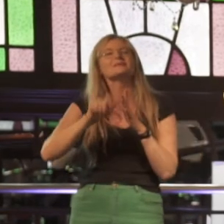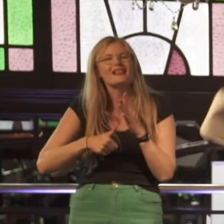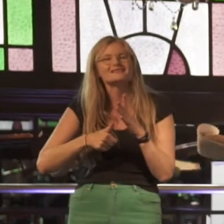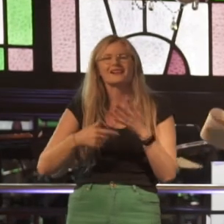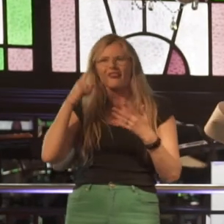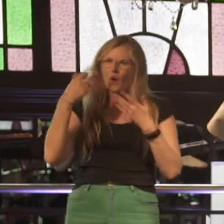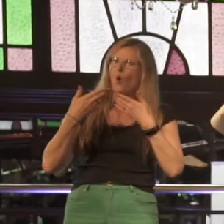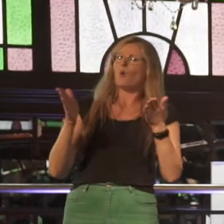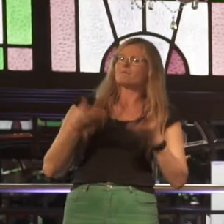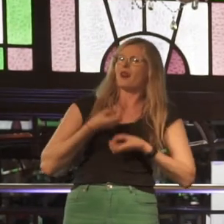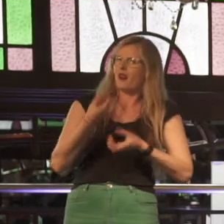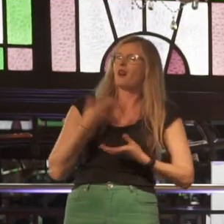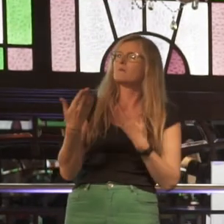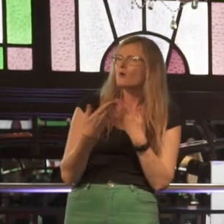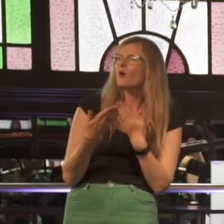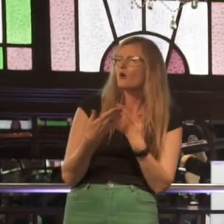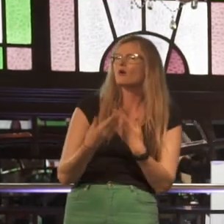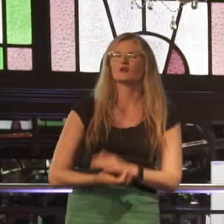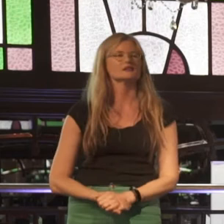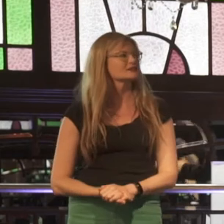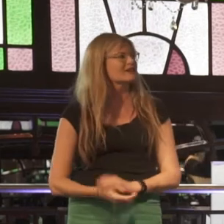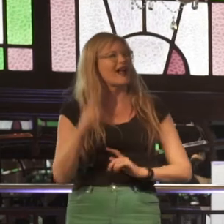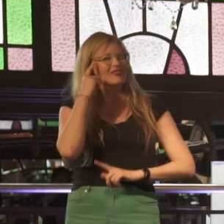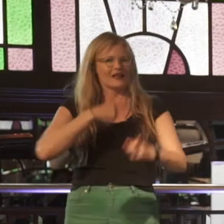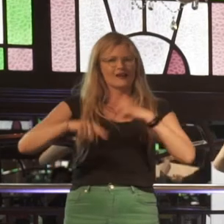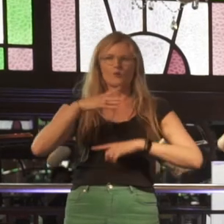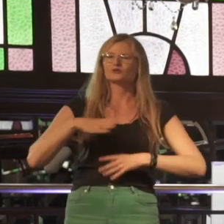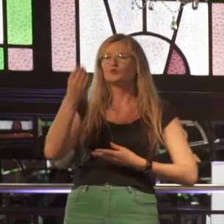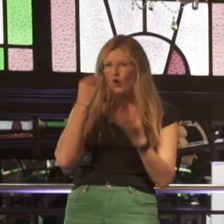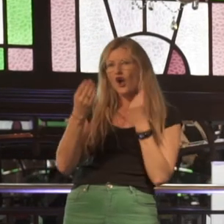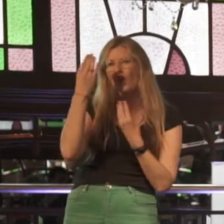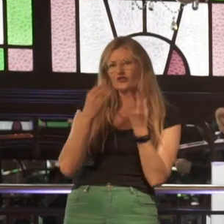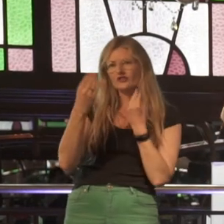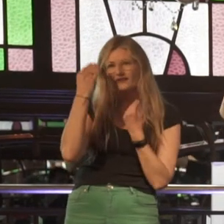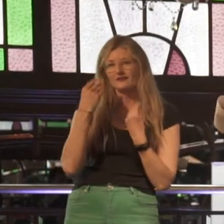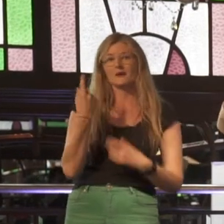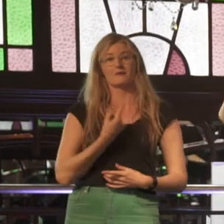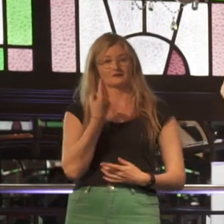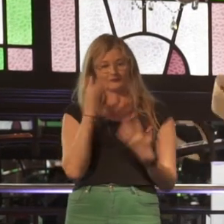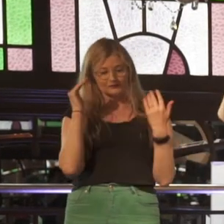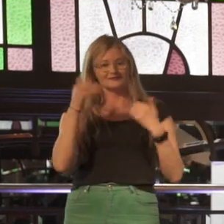But I think it's more from a place of wanting to learn because I'm an autistic person, but I don't -